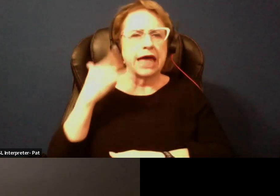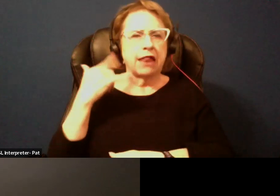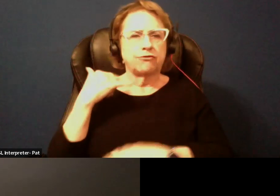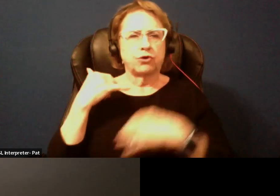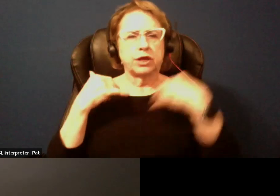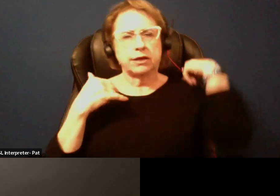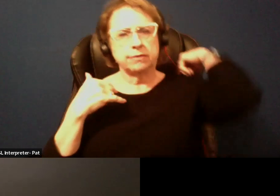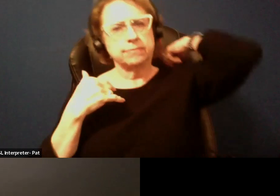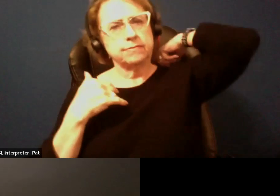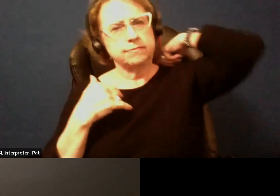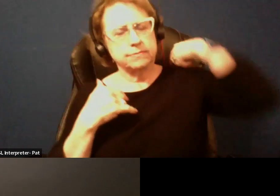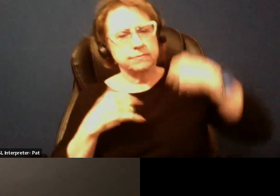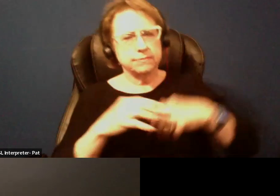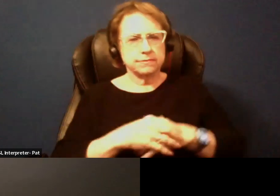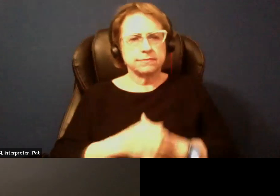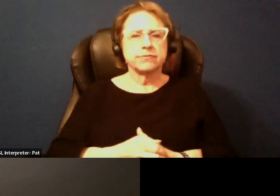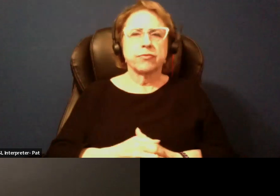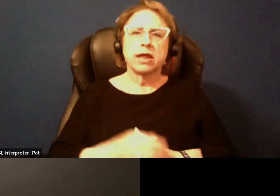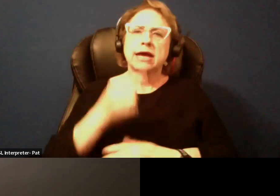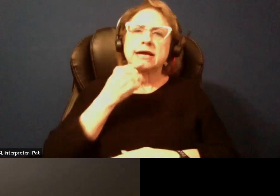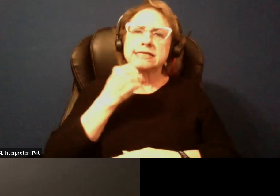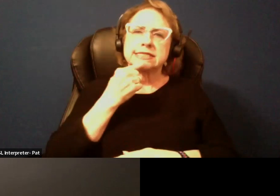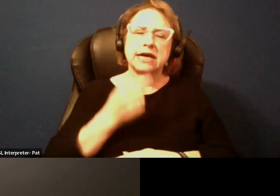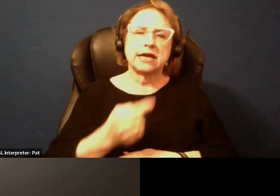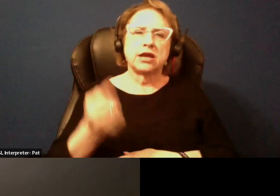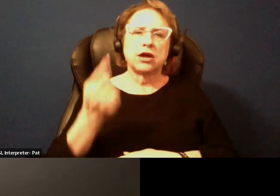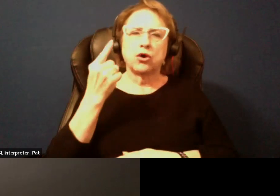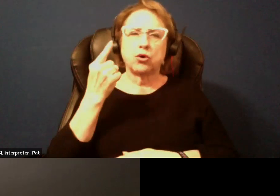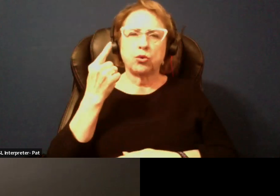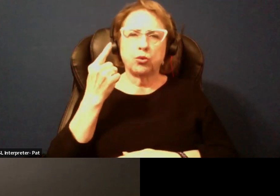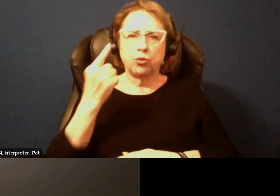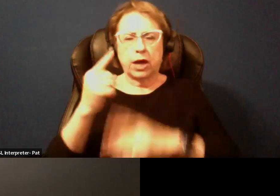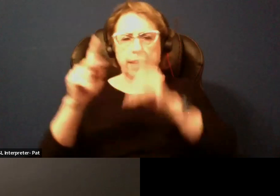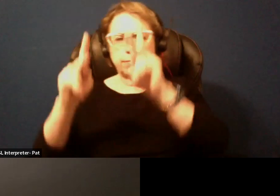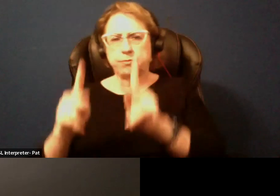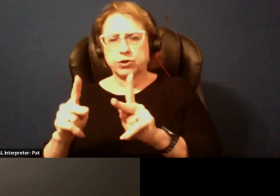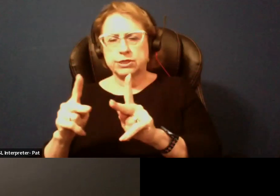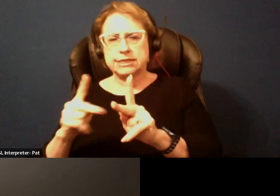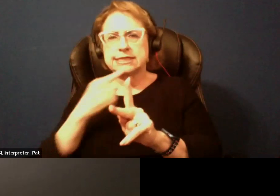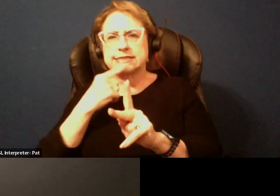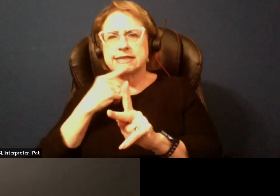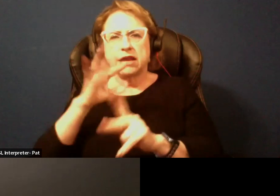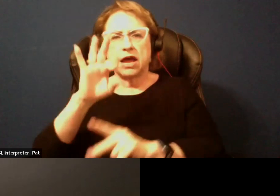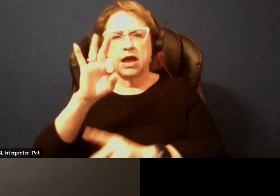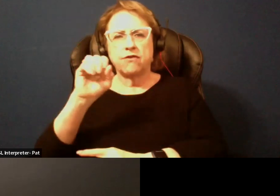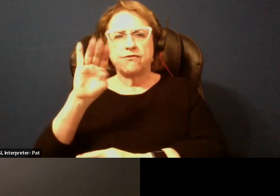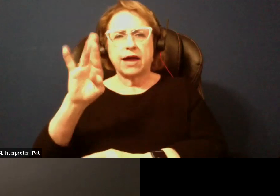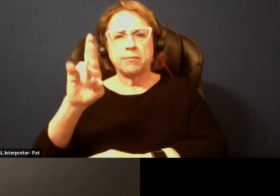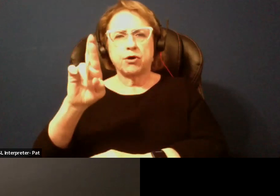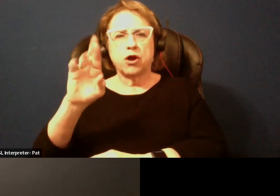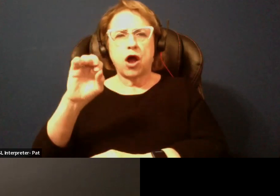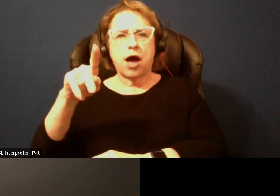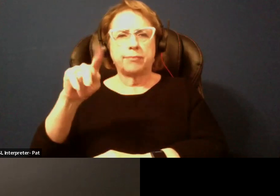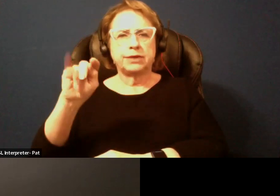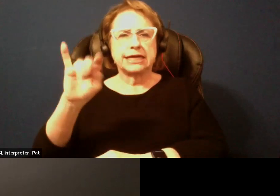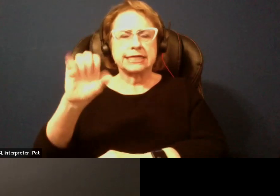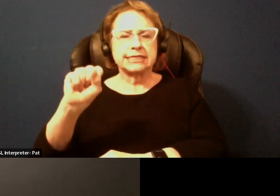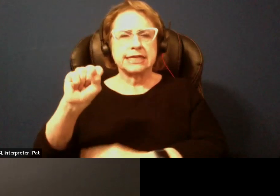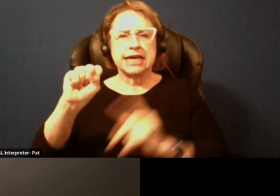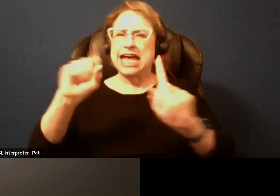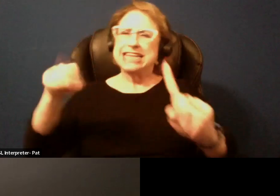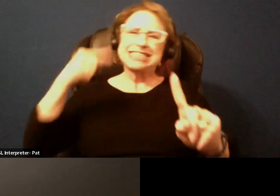The report quoted one of the interviewees saying fiber optics is the communications platform. It